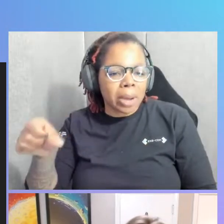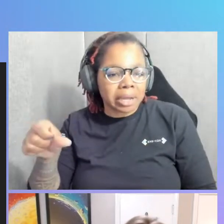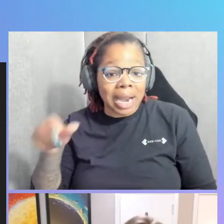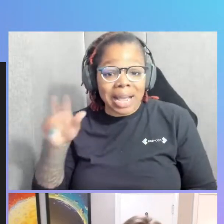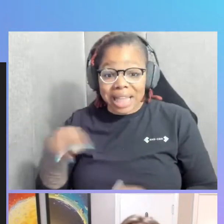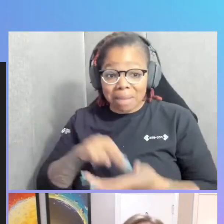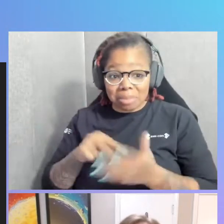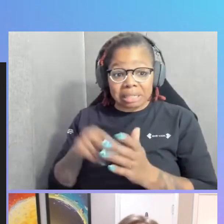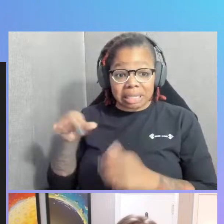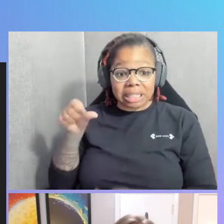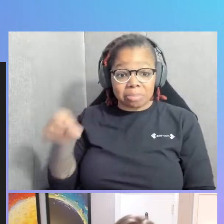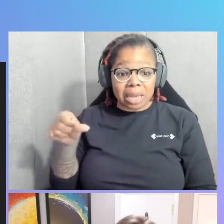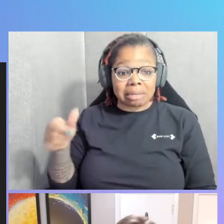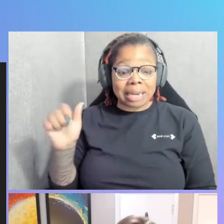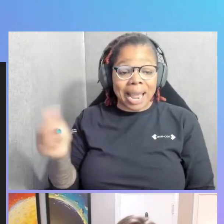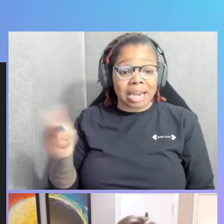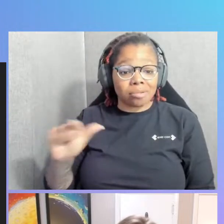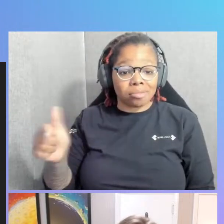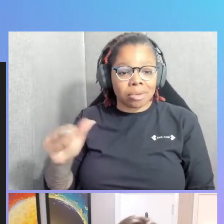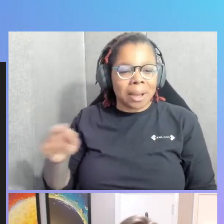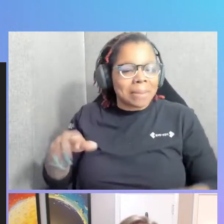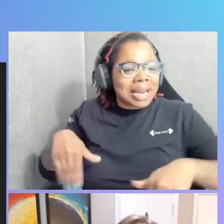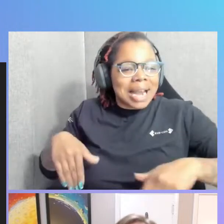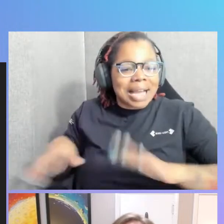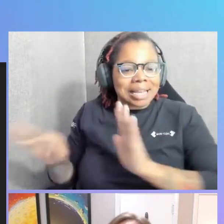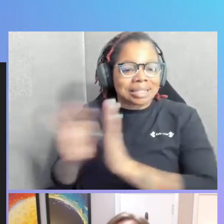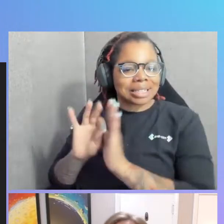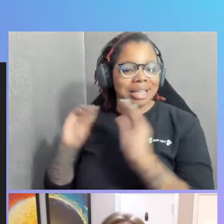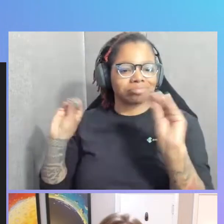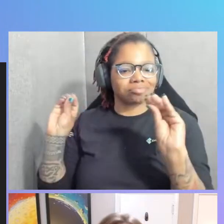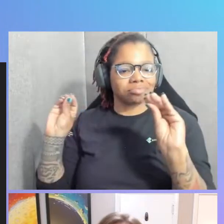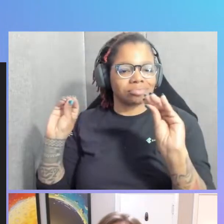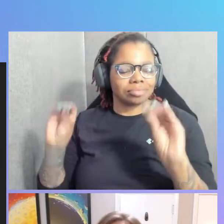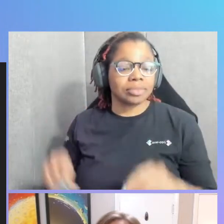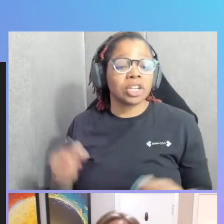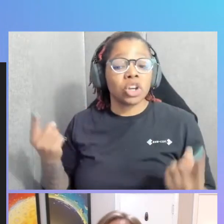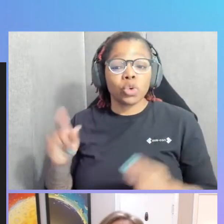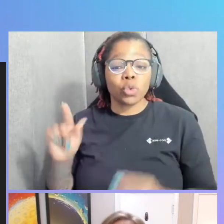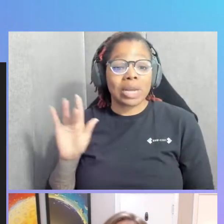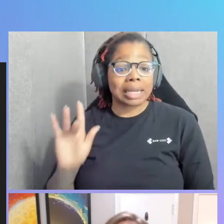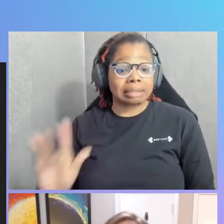but it's not currently selected. After I select the button, the